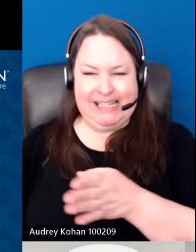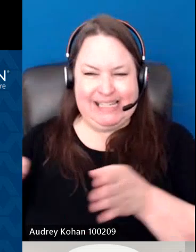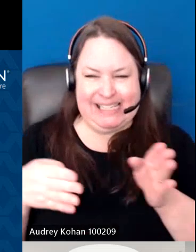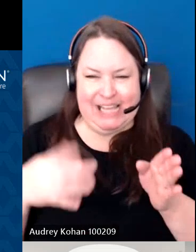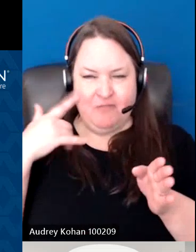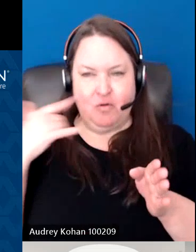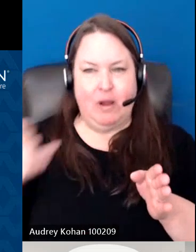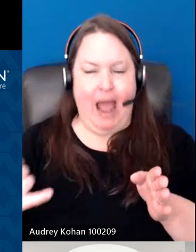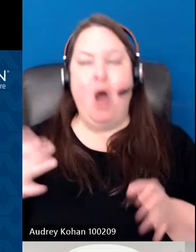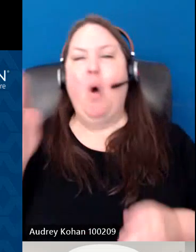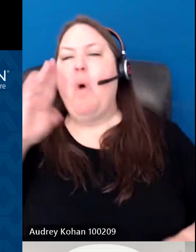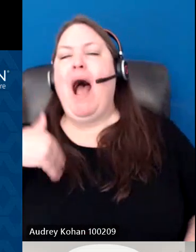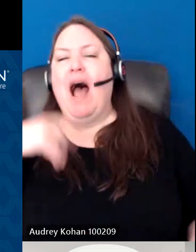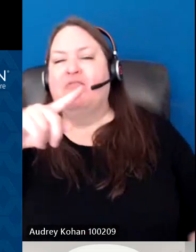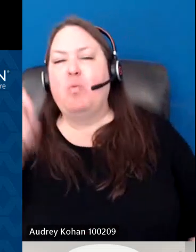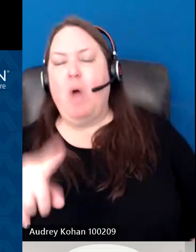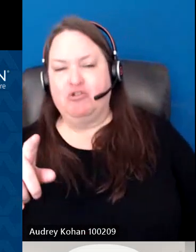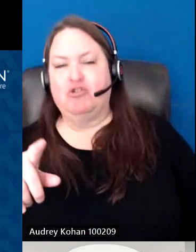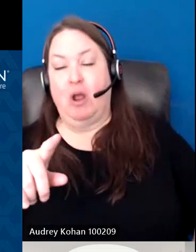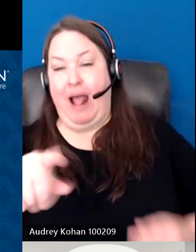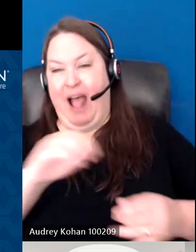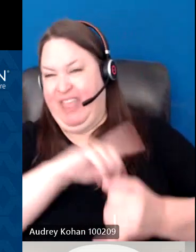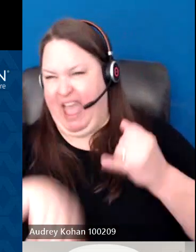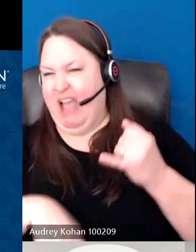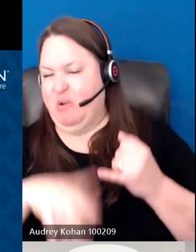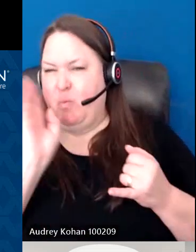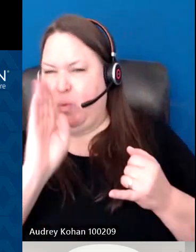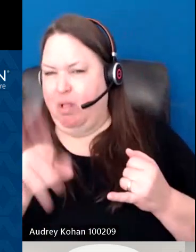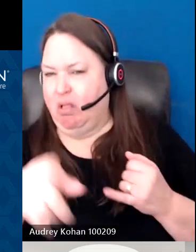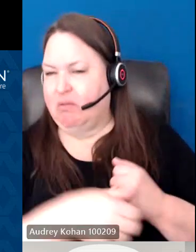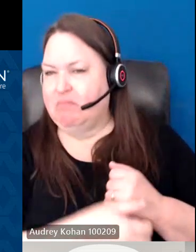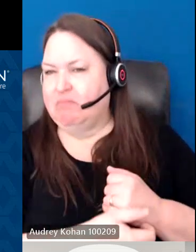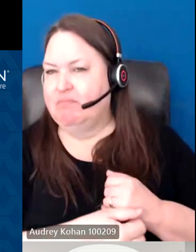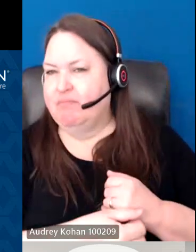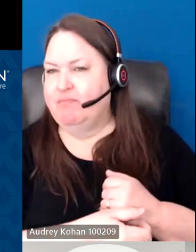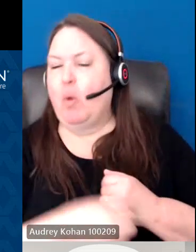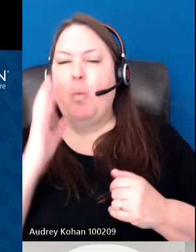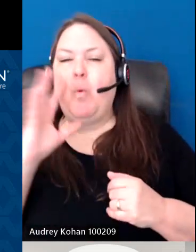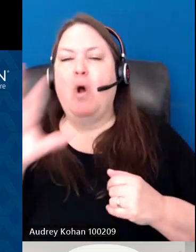have questions um at the conclusion of this um we'll take questions at the conclusion of this